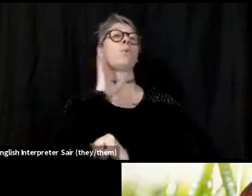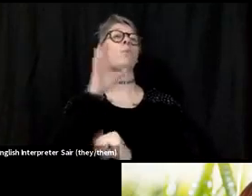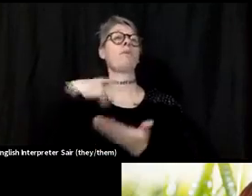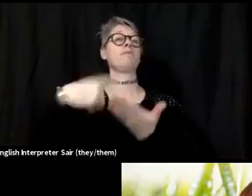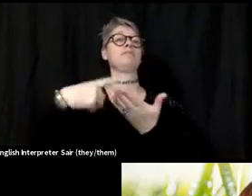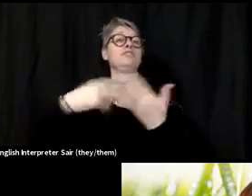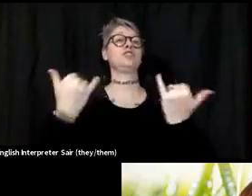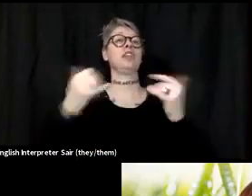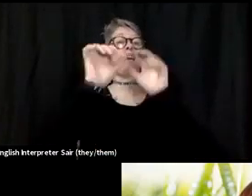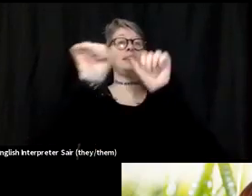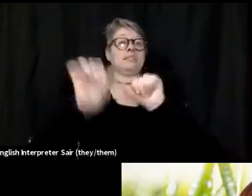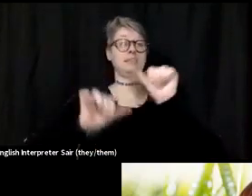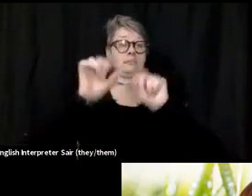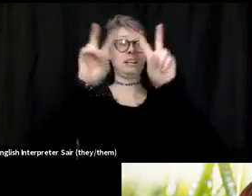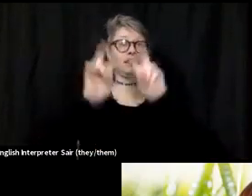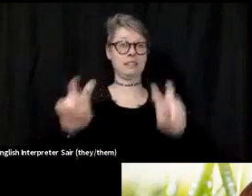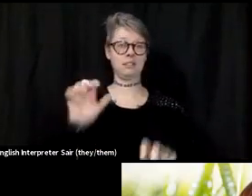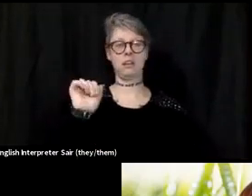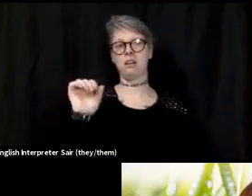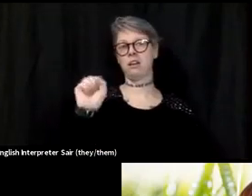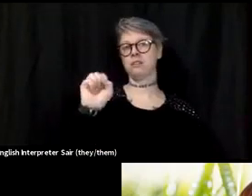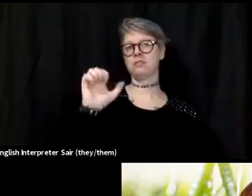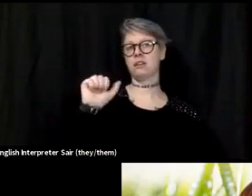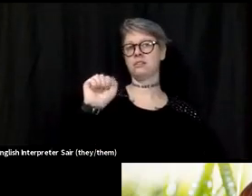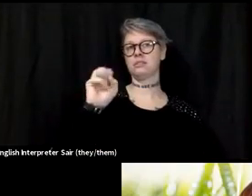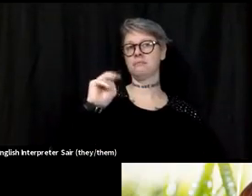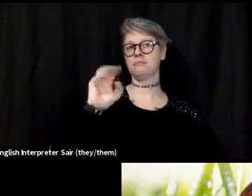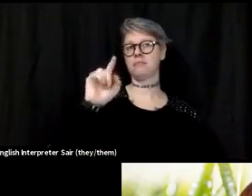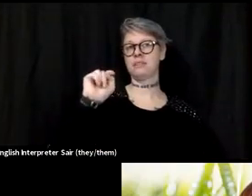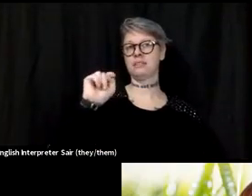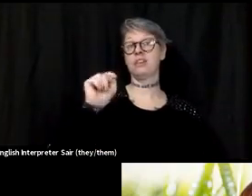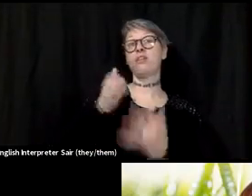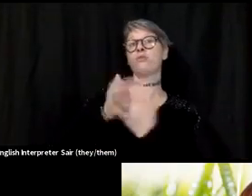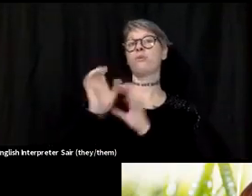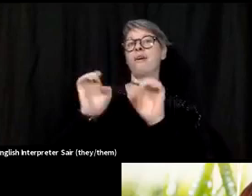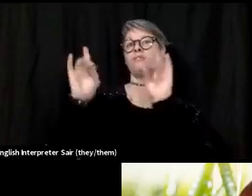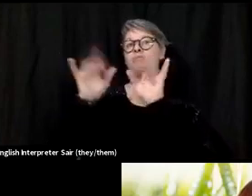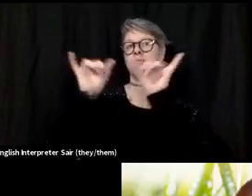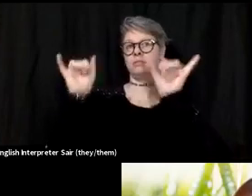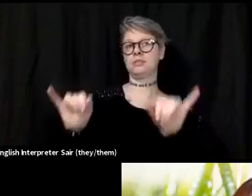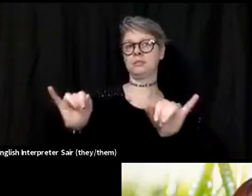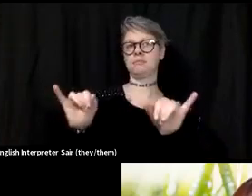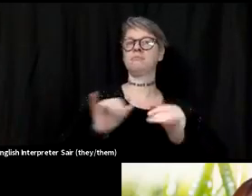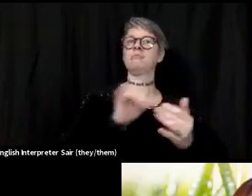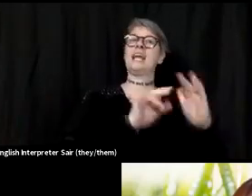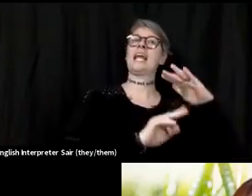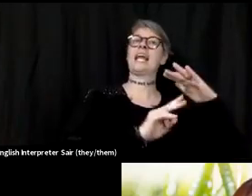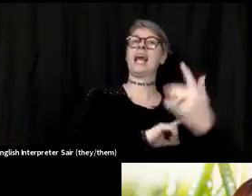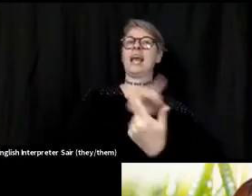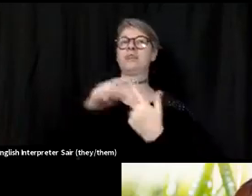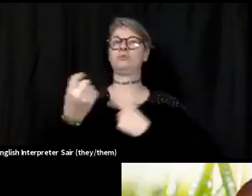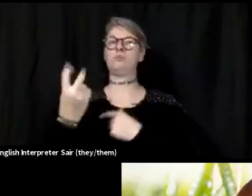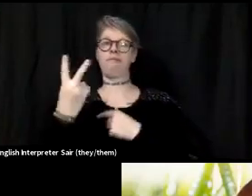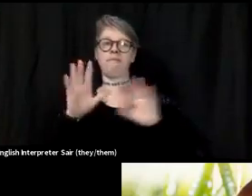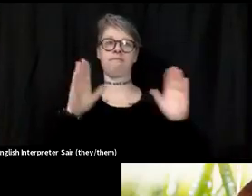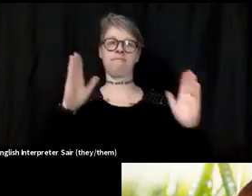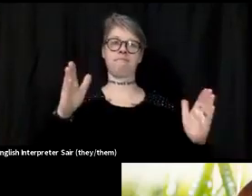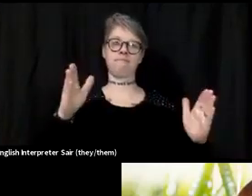and stuff like that, to go and talk about assessments, we're going to be talking primarily today though. gh is assessments gh is assessments and the education system, you know from